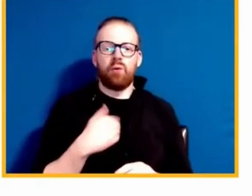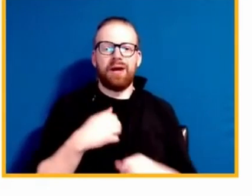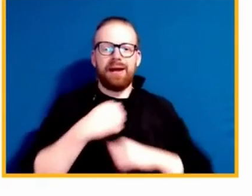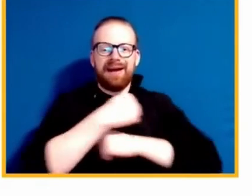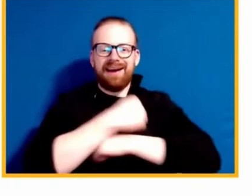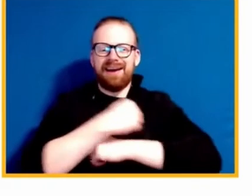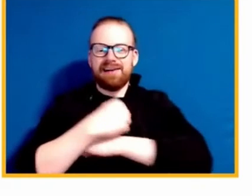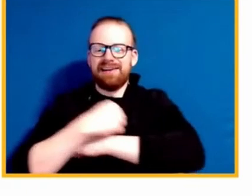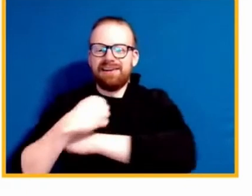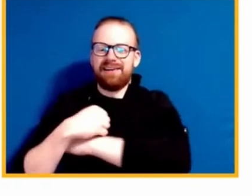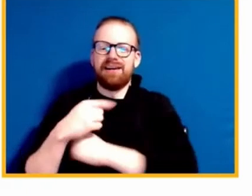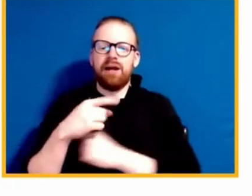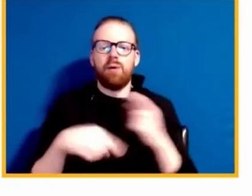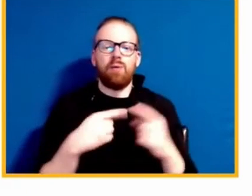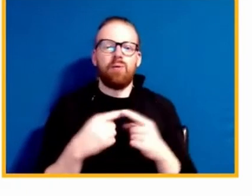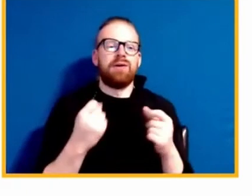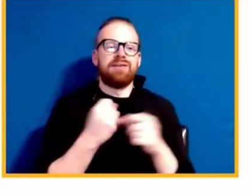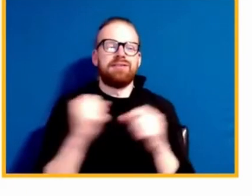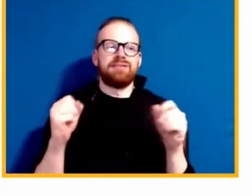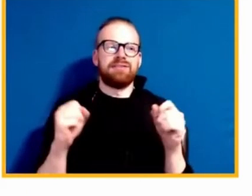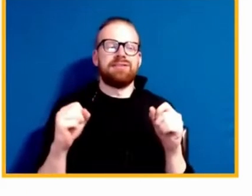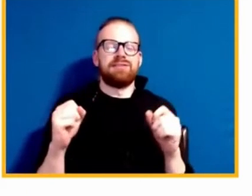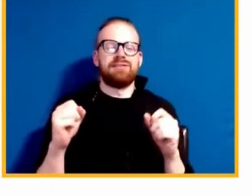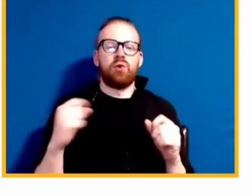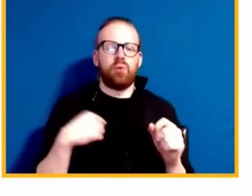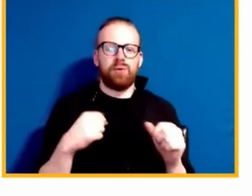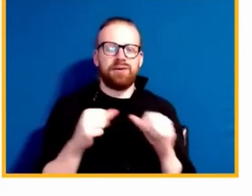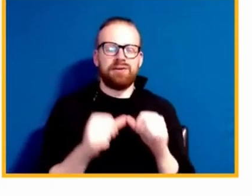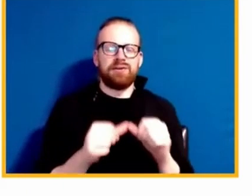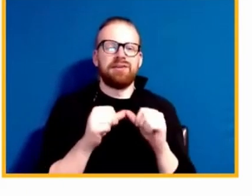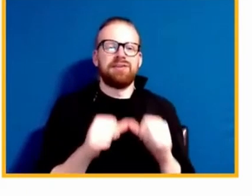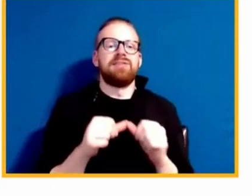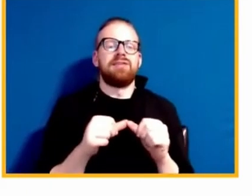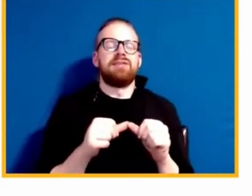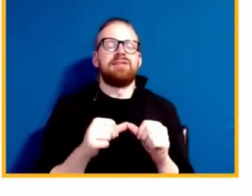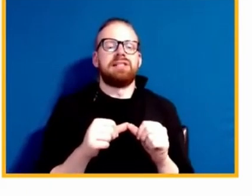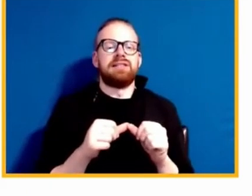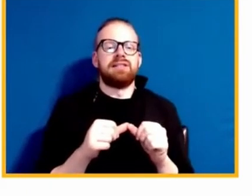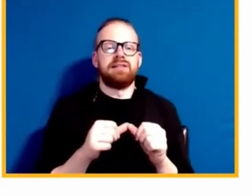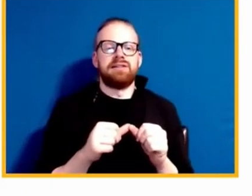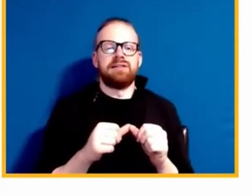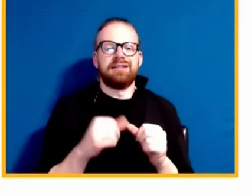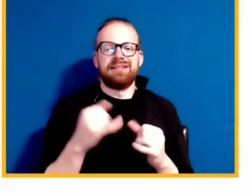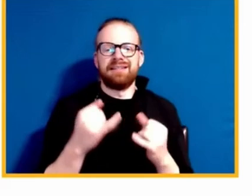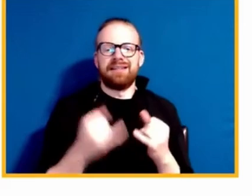fursuiters once it's safe to do so, we're going to continue on with the last couple of performers in